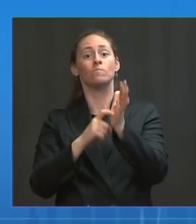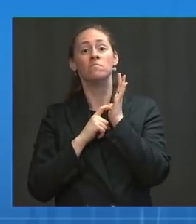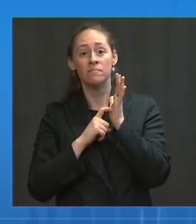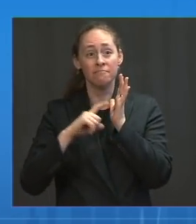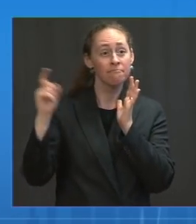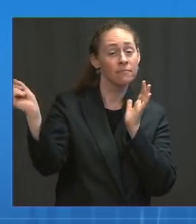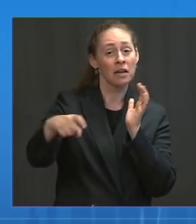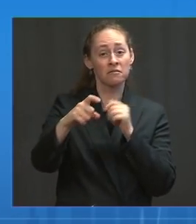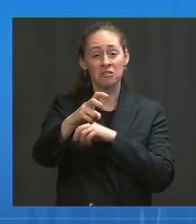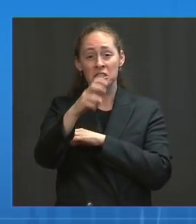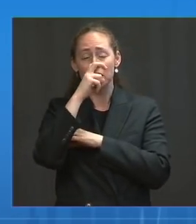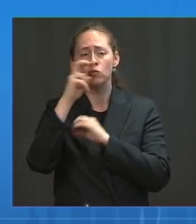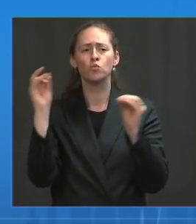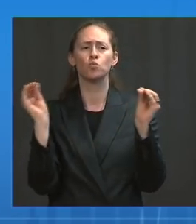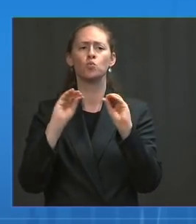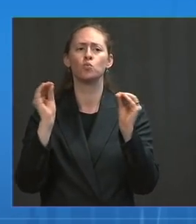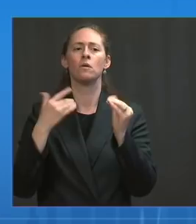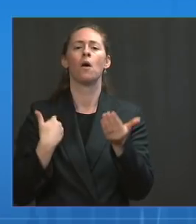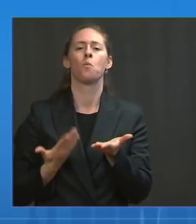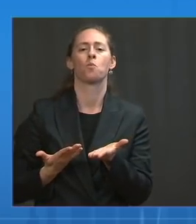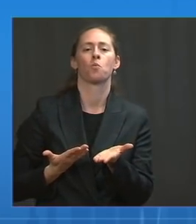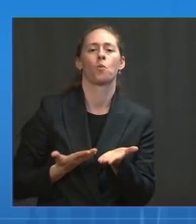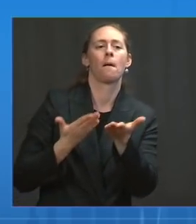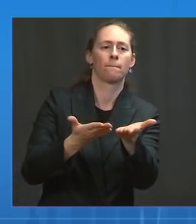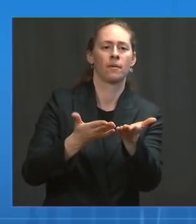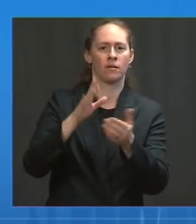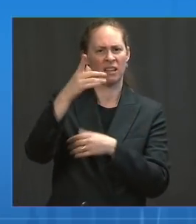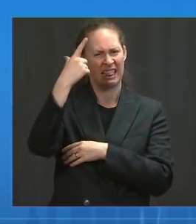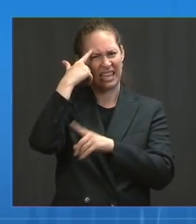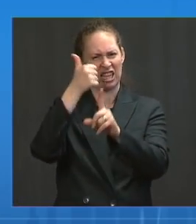that's just for consideration of each individual